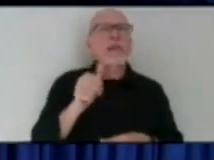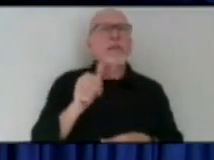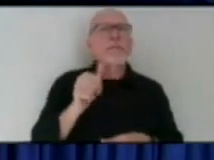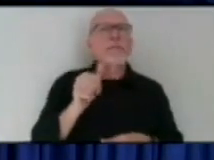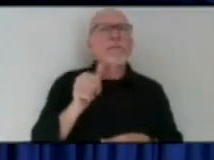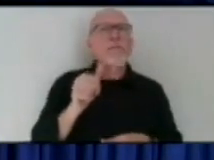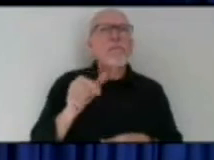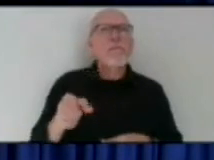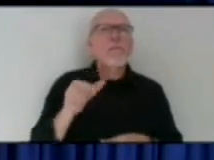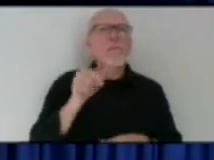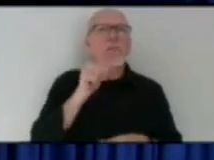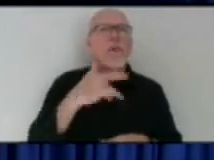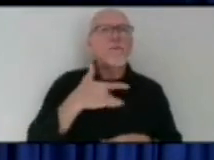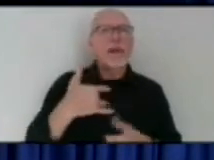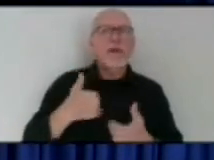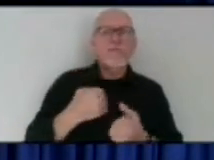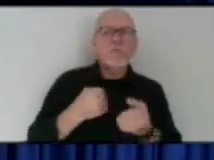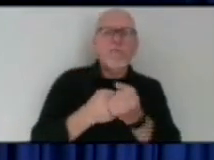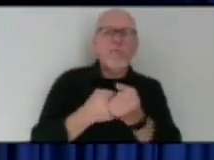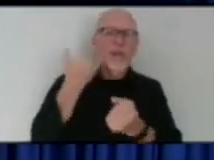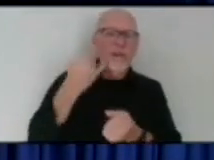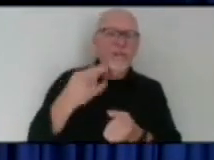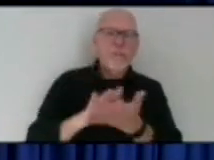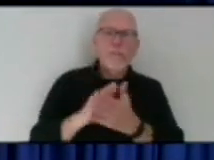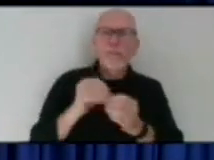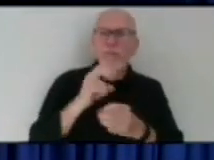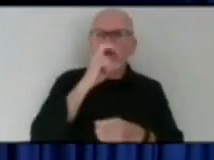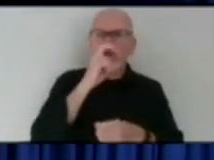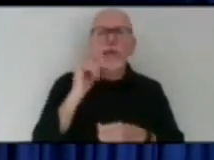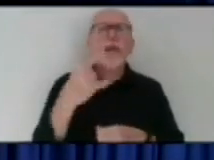support for those measures and in one particular example is that the Health